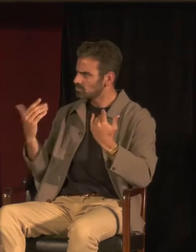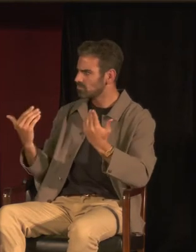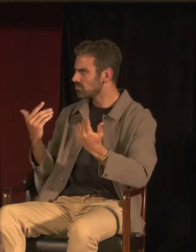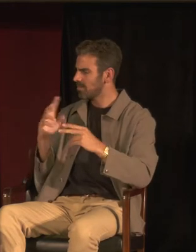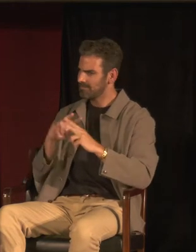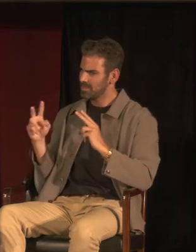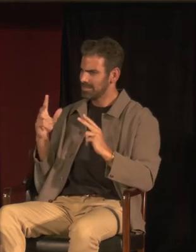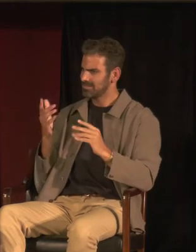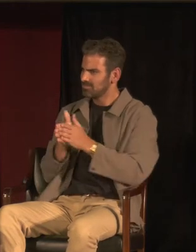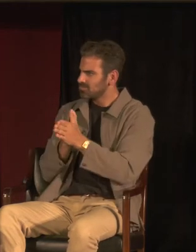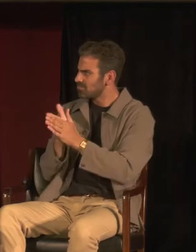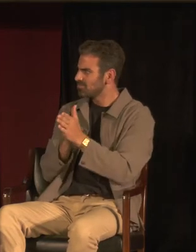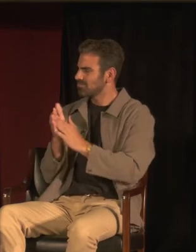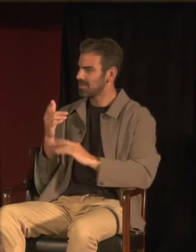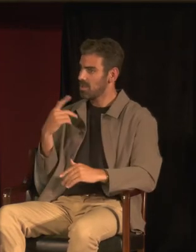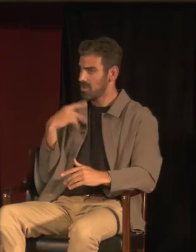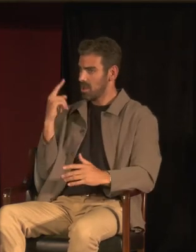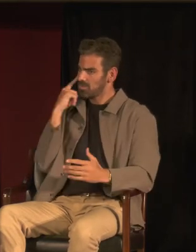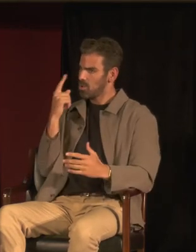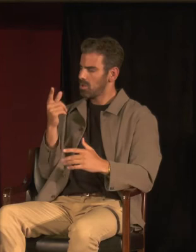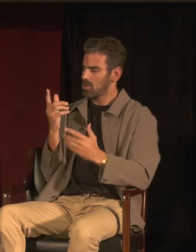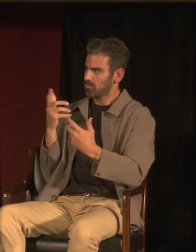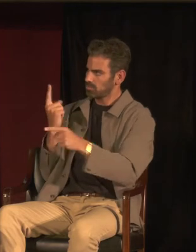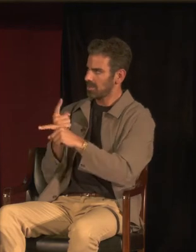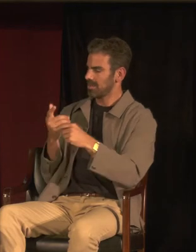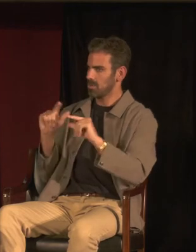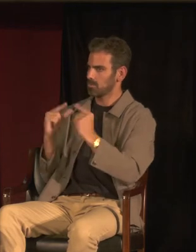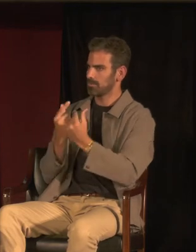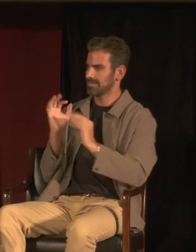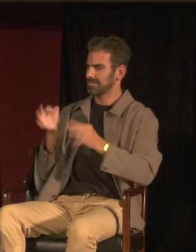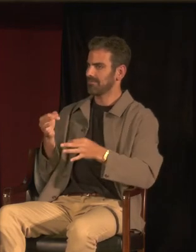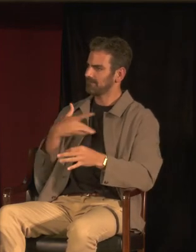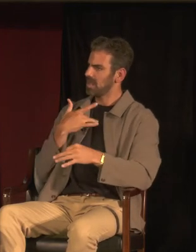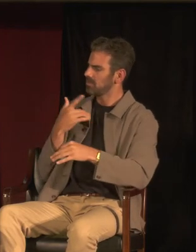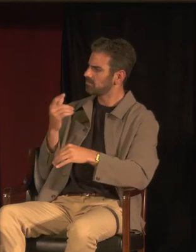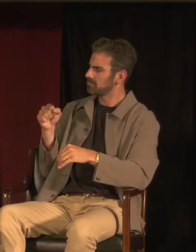I didn't have an interpreter. It was a really interesting meeting, but I was motivated and I certainly was eager.